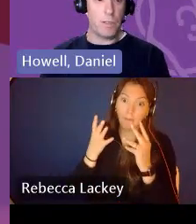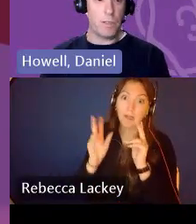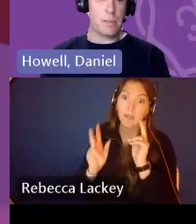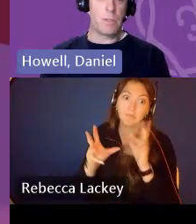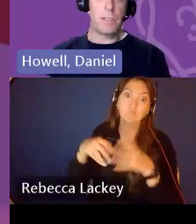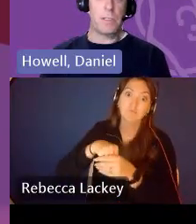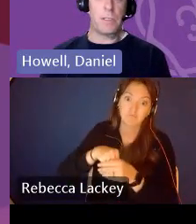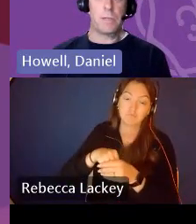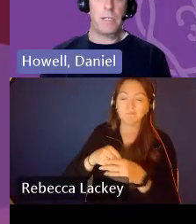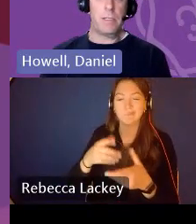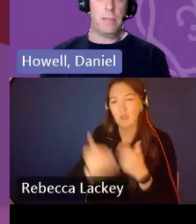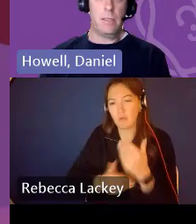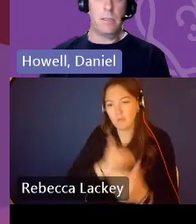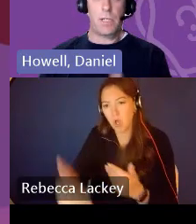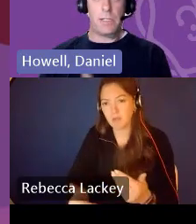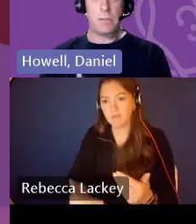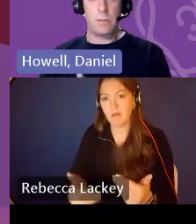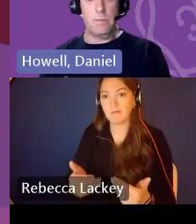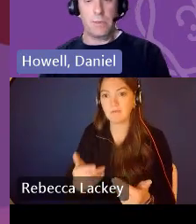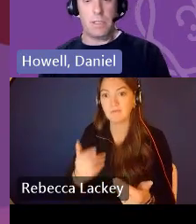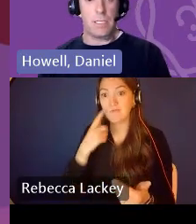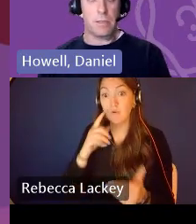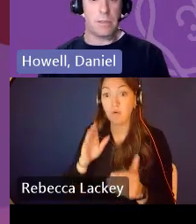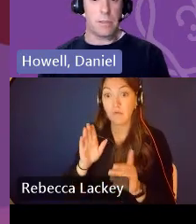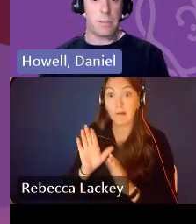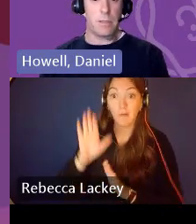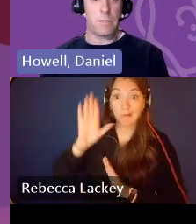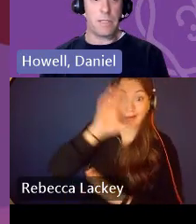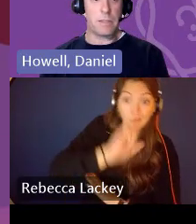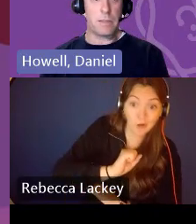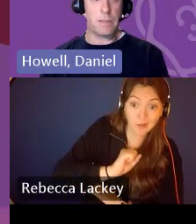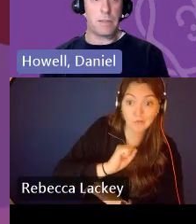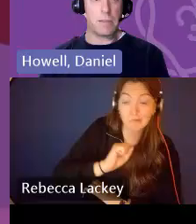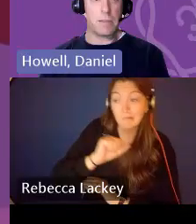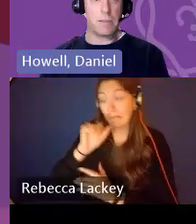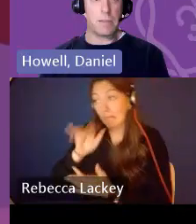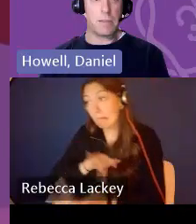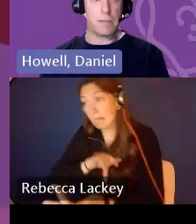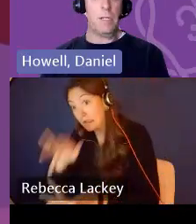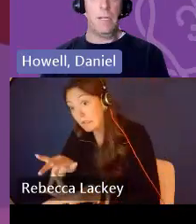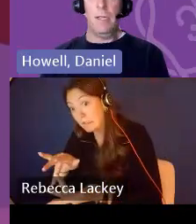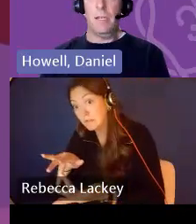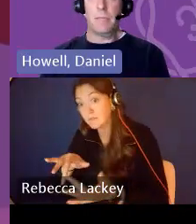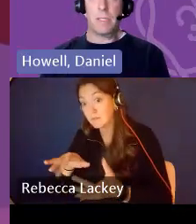Uh it's just a process of getting appraisals, reaching out to affected parcel owners and